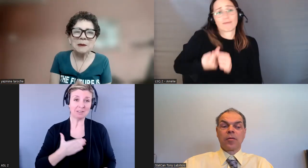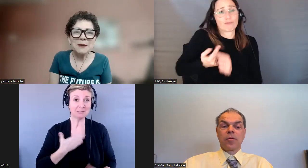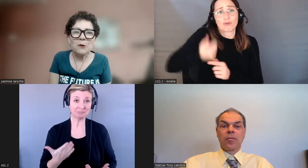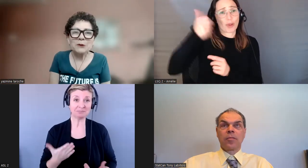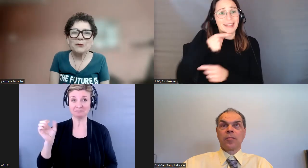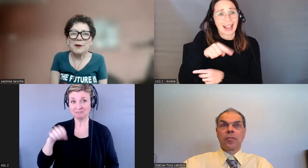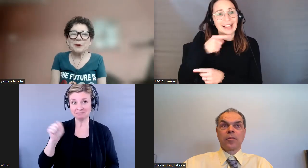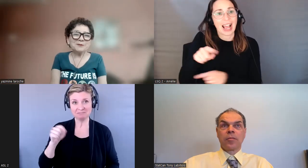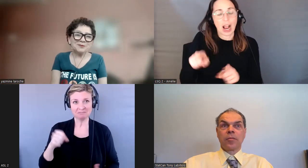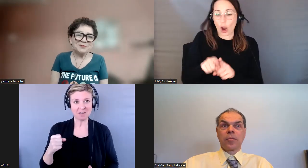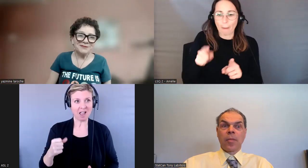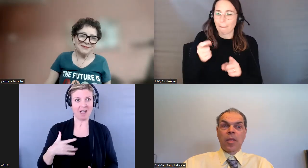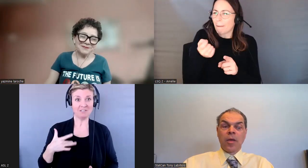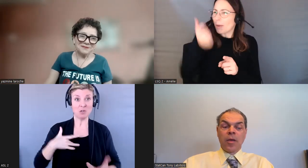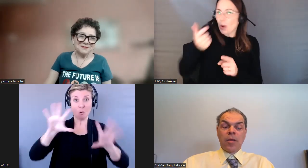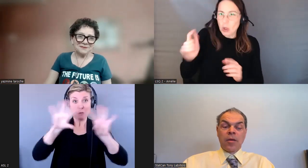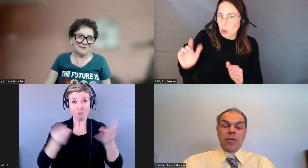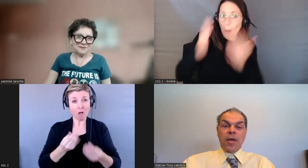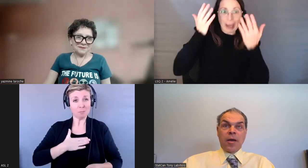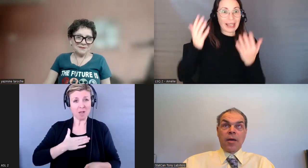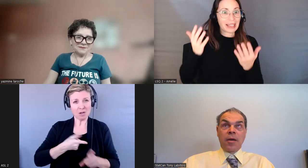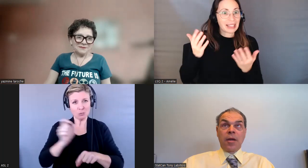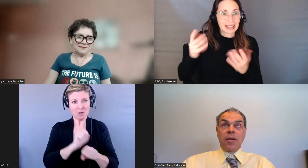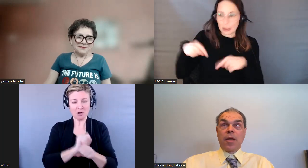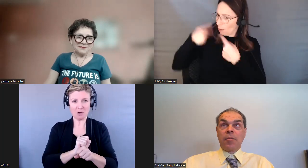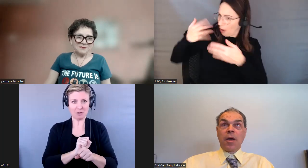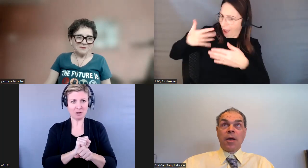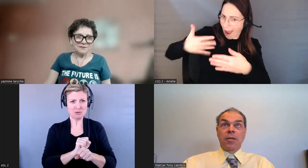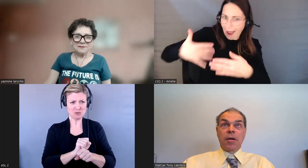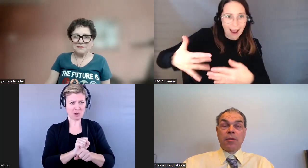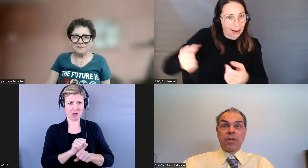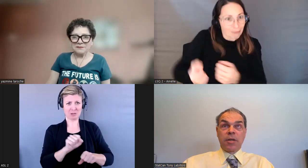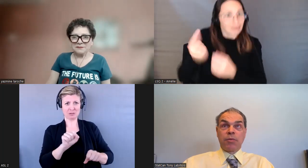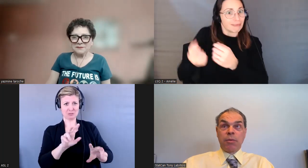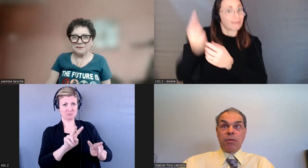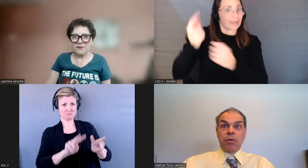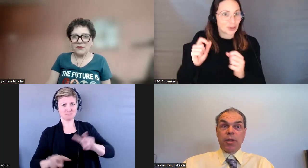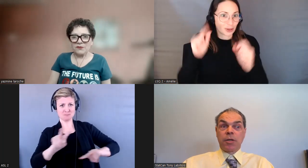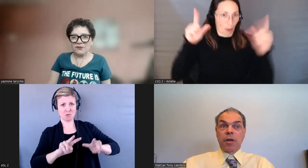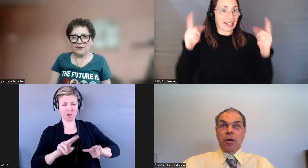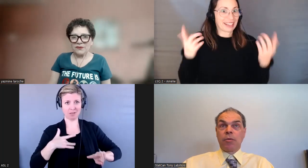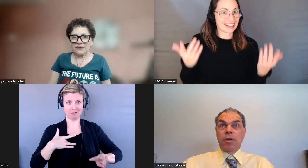the whole career yeah and and uh it totally resonates with me when you mention now we